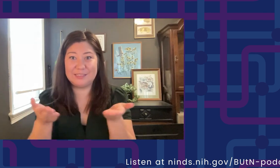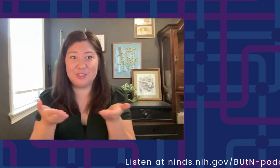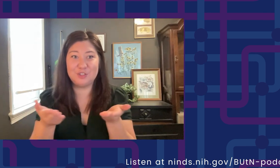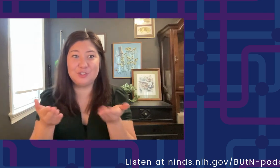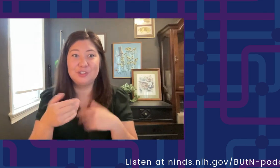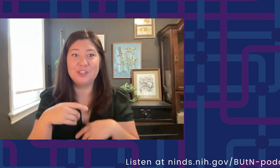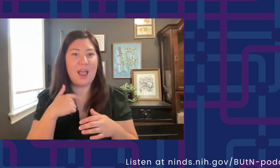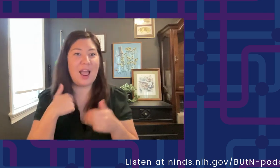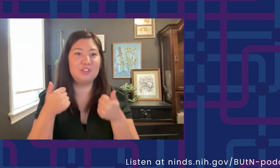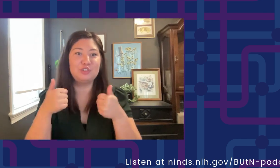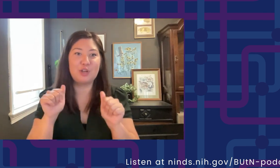Alicia Wooten: Diplomacy is key here.